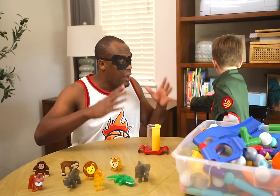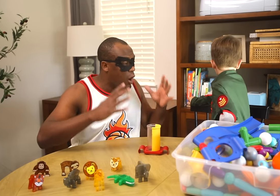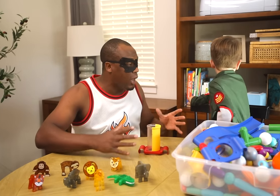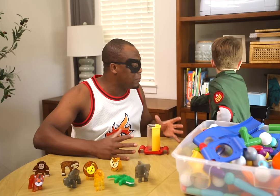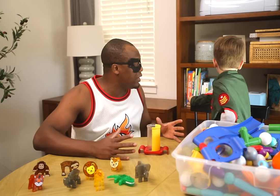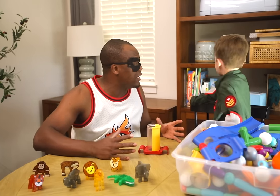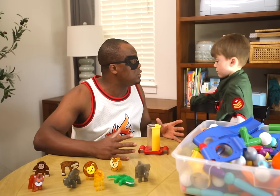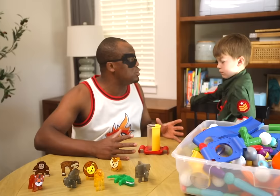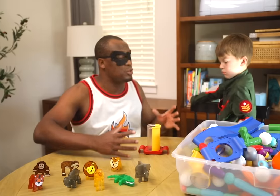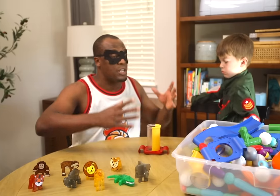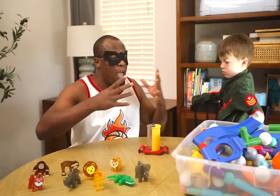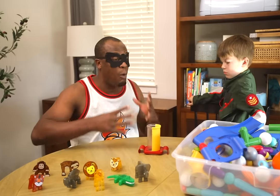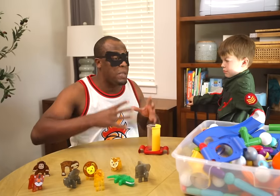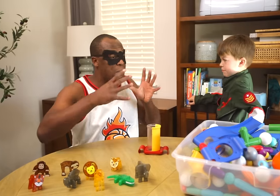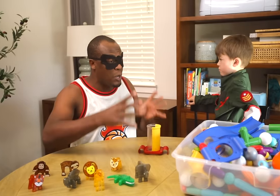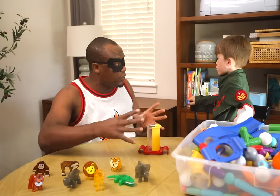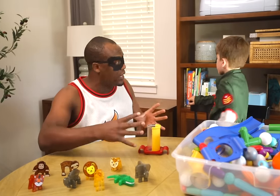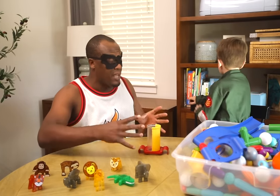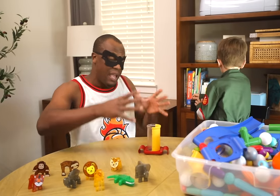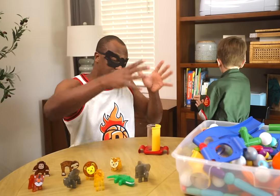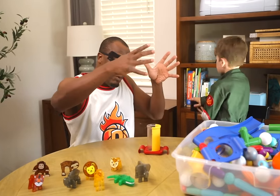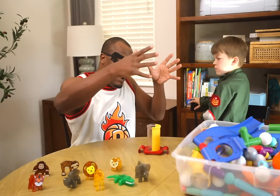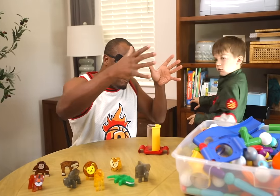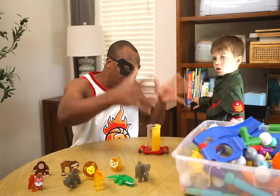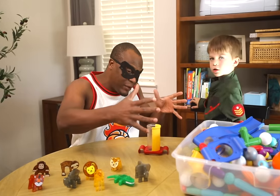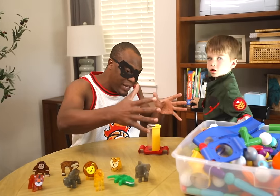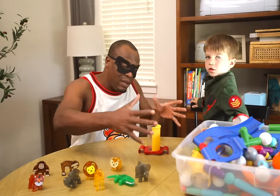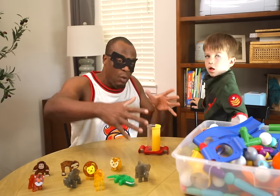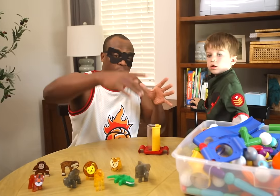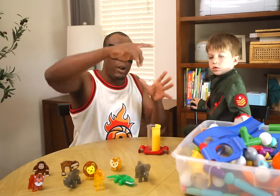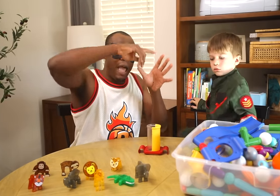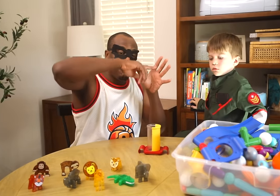And all I'm going to need you to do is help me build it. And then when we build it, we're going to have